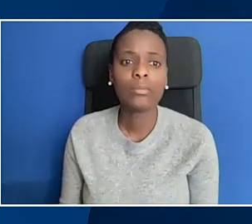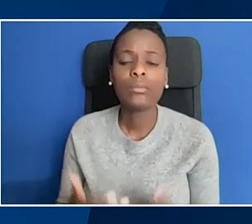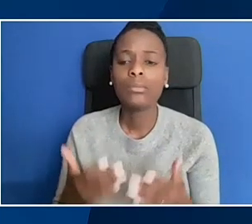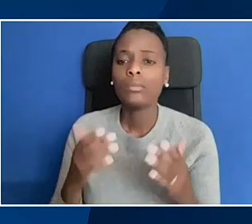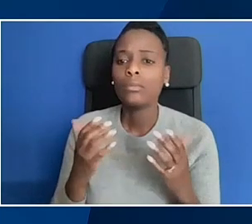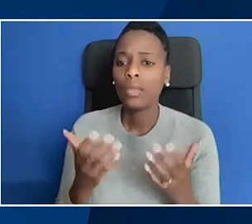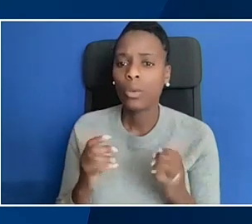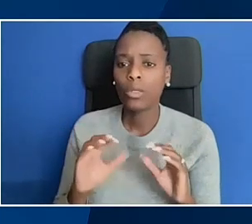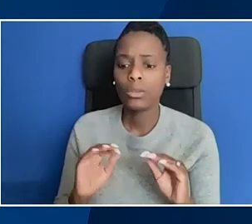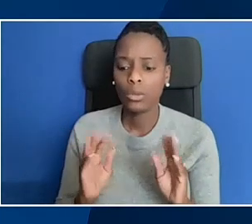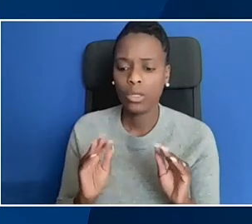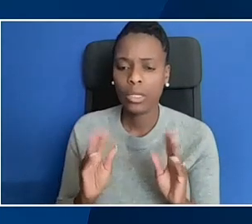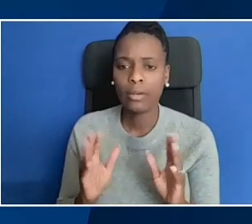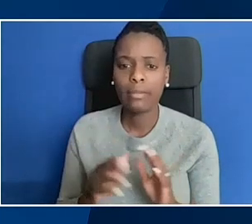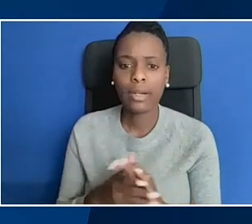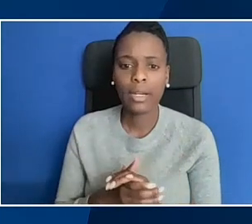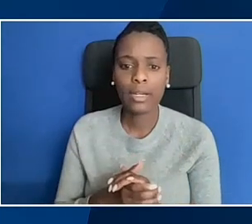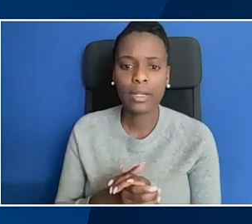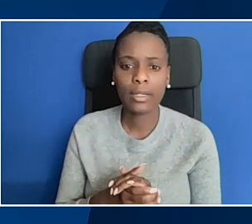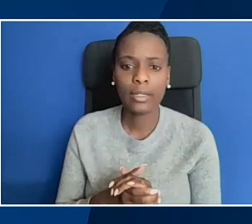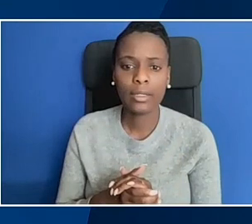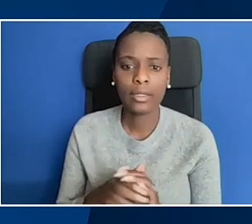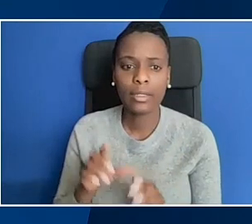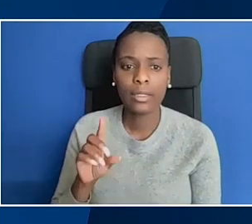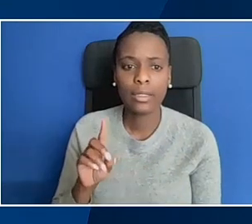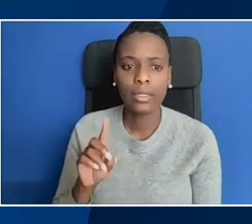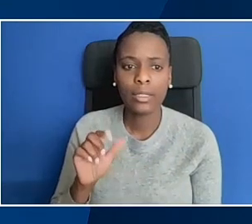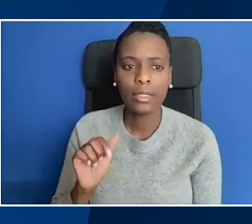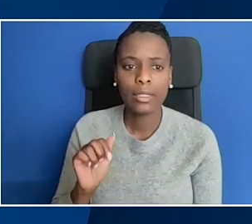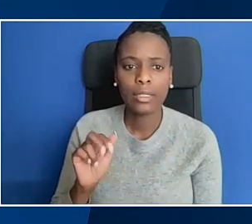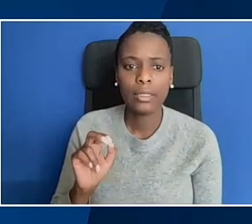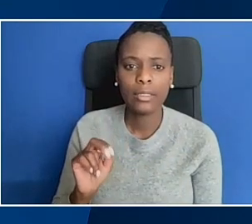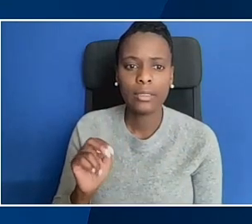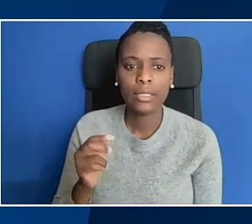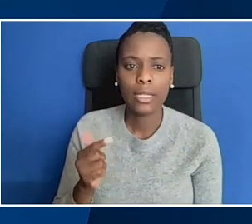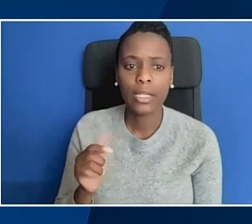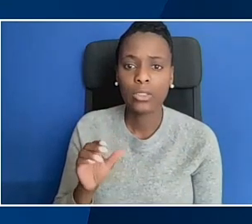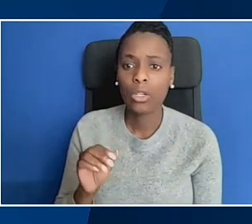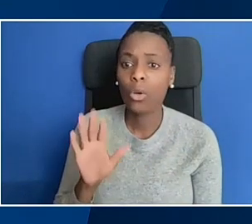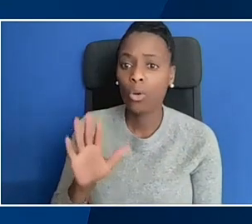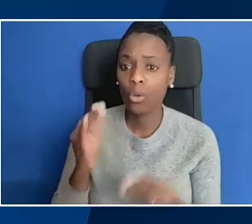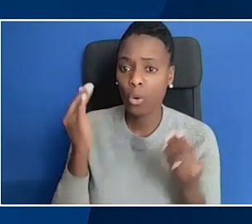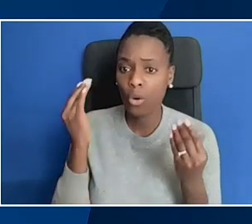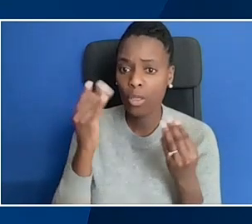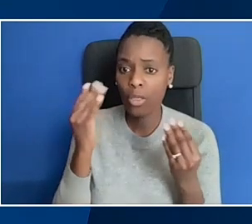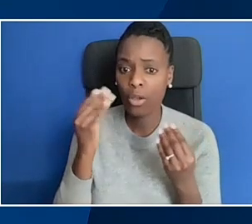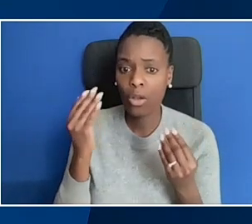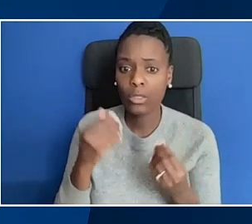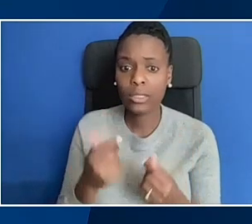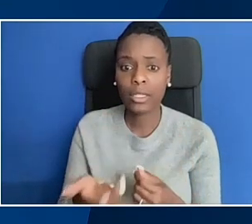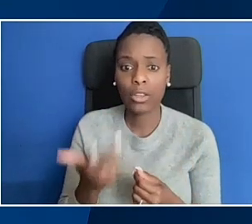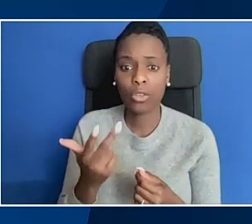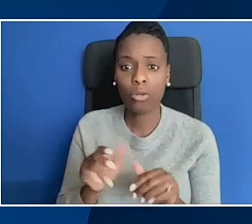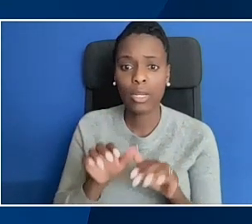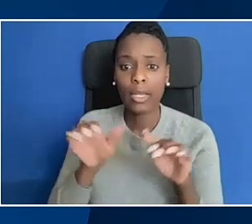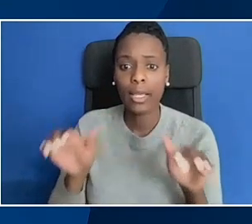D'Angelo and Emalyn, your thought is that the three active practitioners, right, for